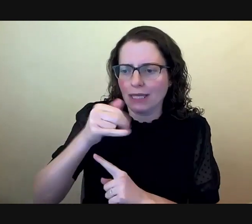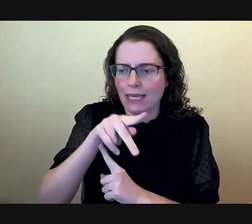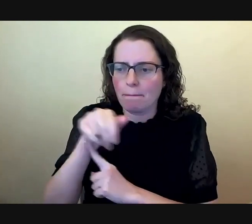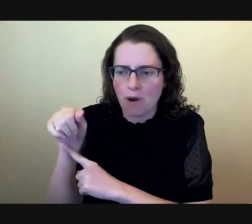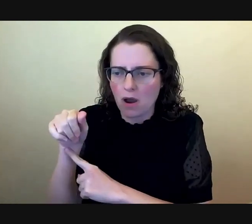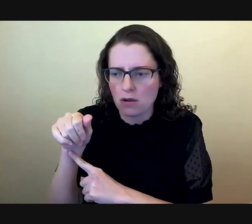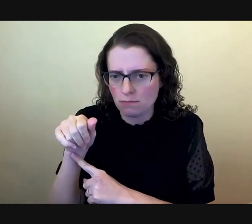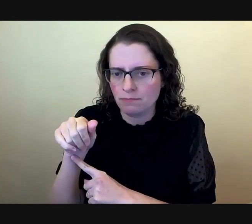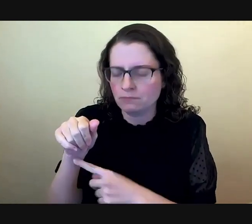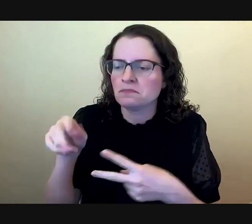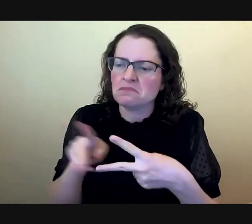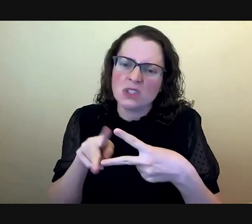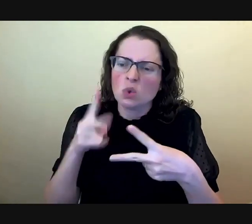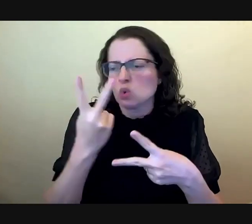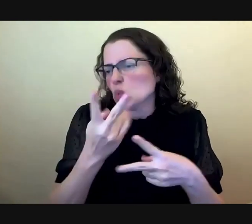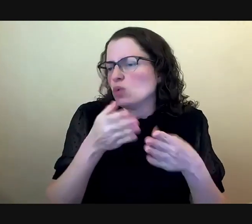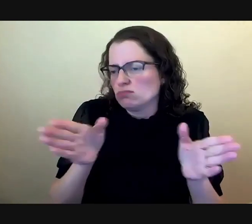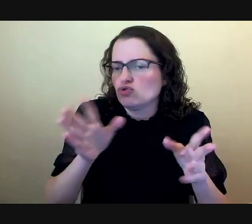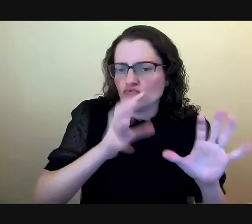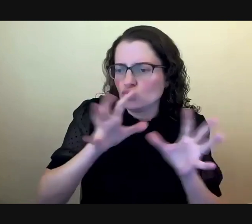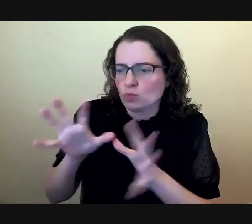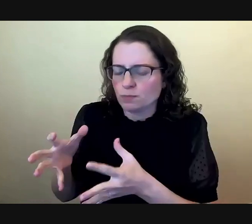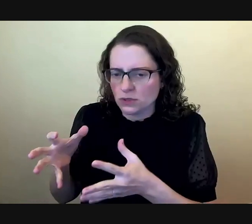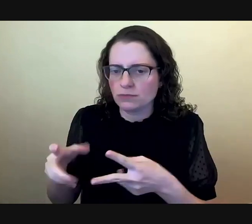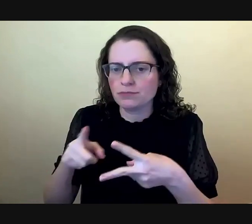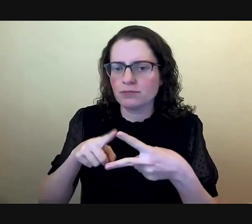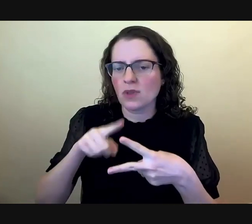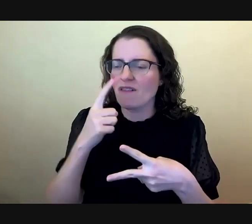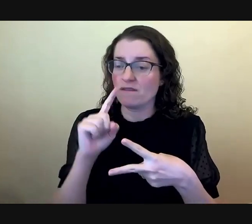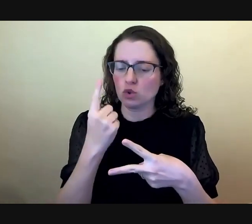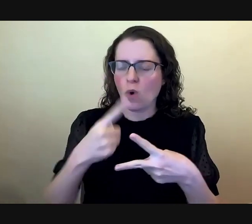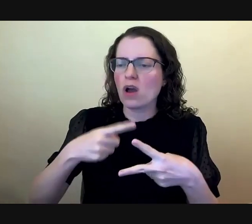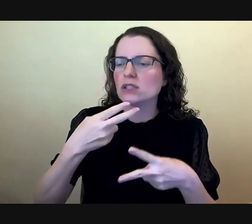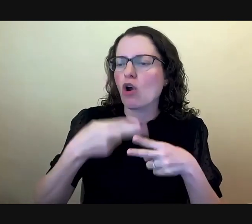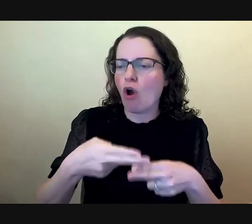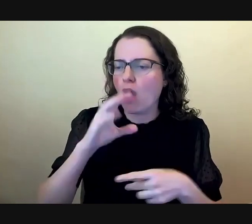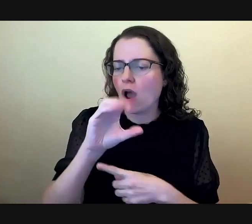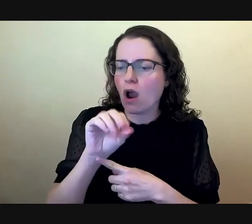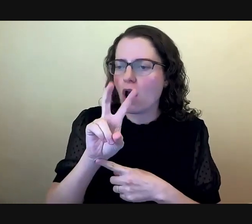Who is now required to comply with HIPAA? There's two main entities.